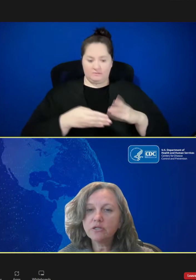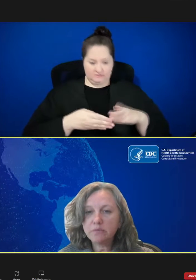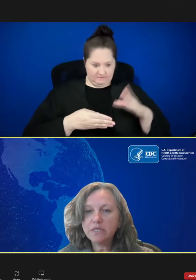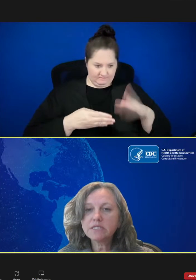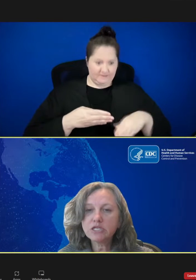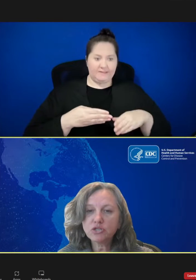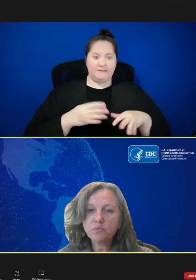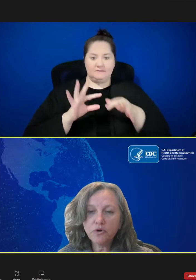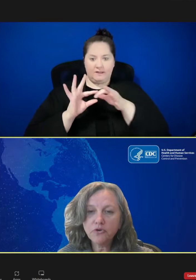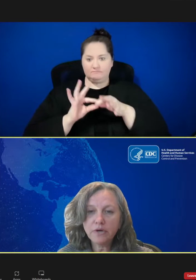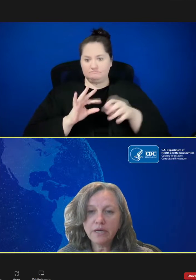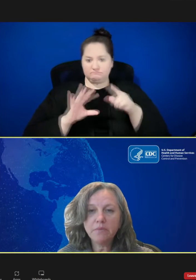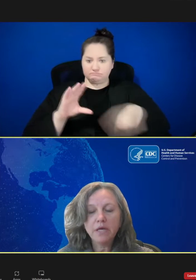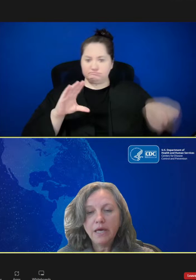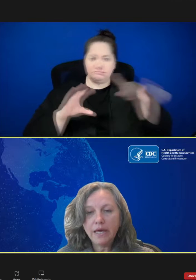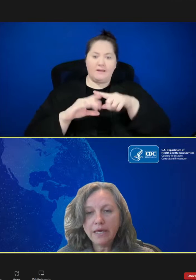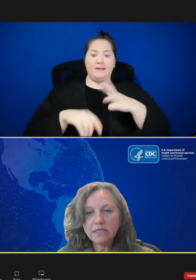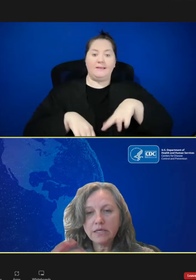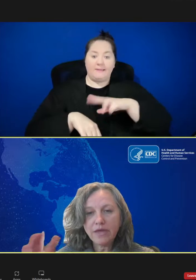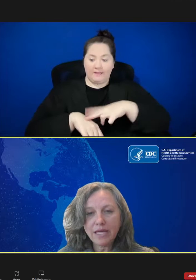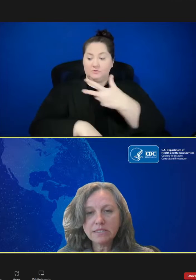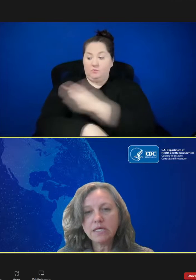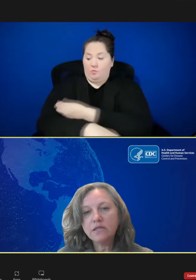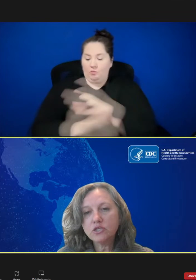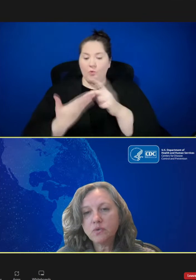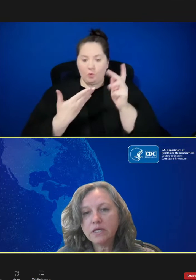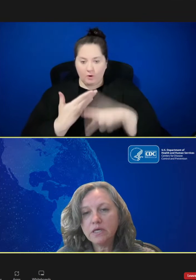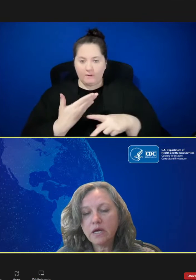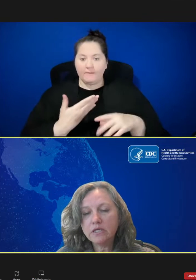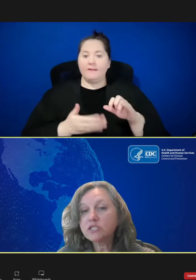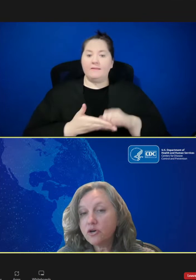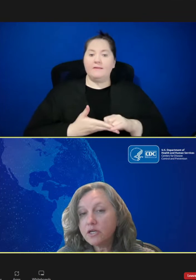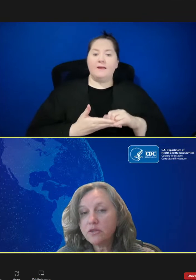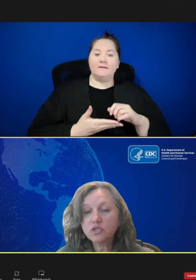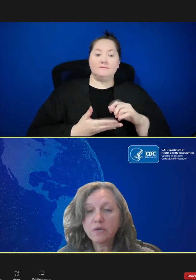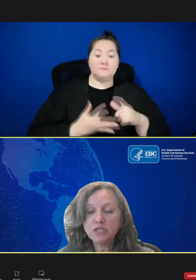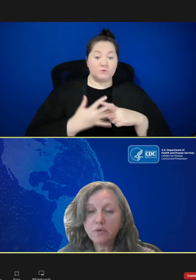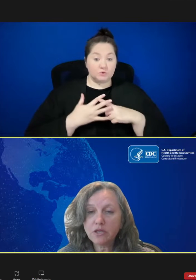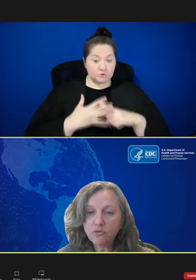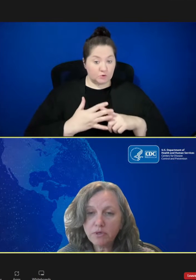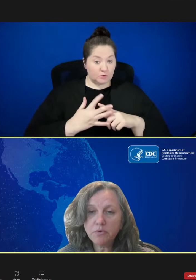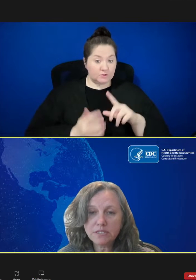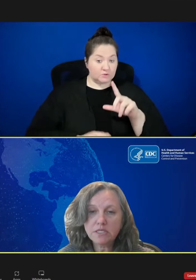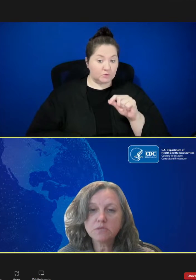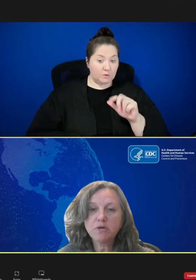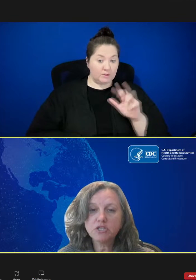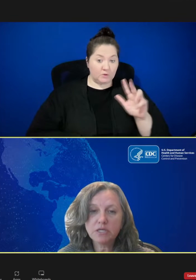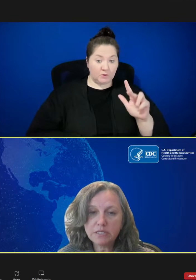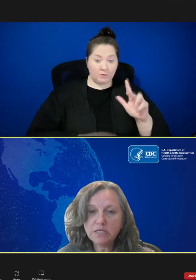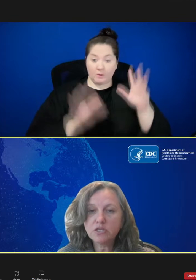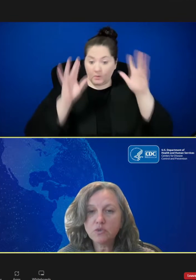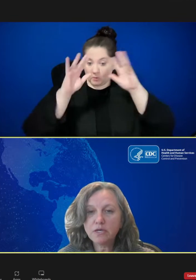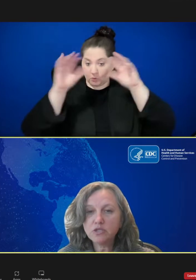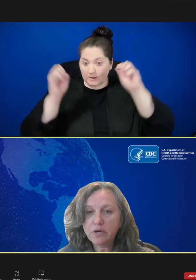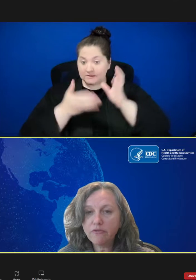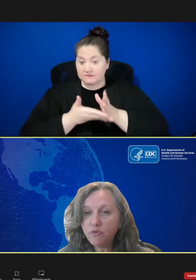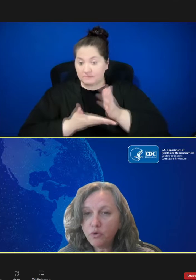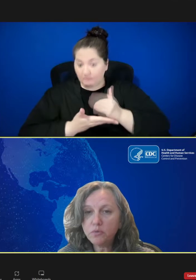Immunization program. And that in the -- started in the 2023 President's budget. It's in the 2024